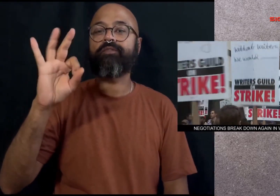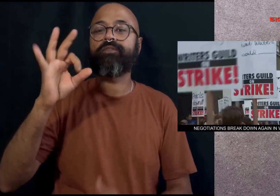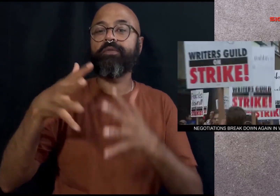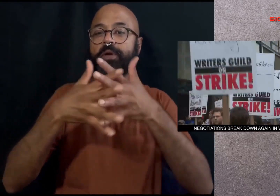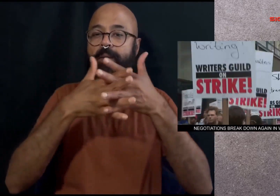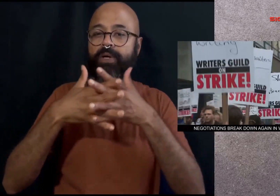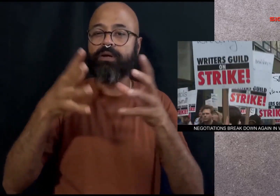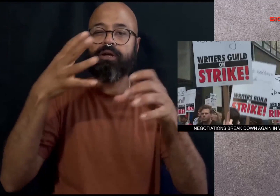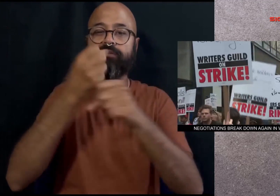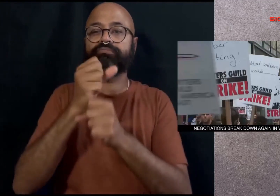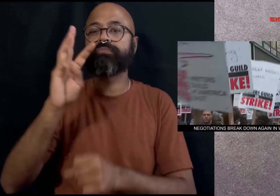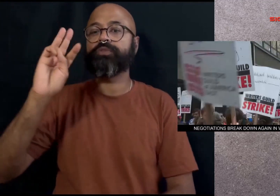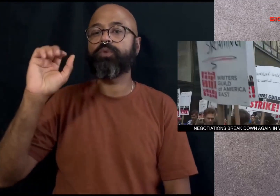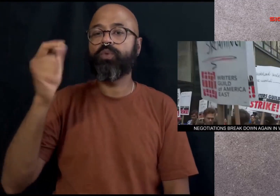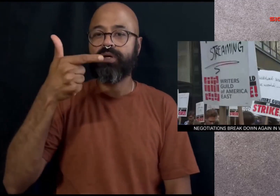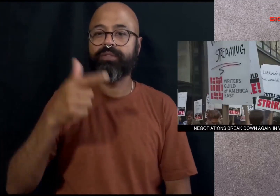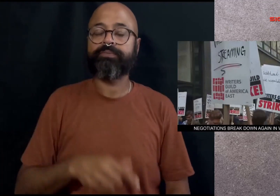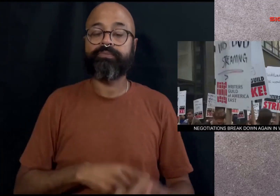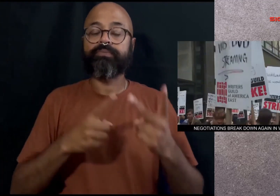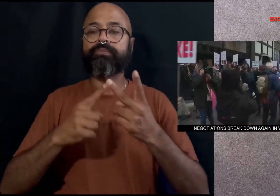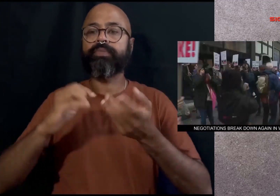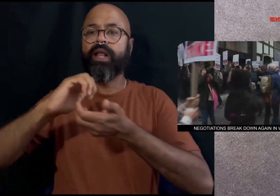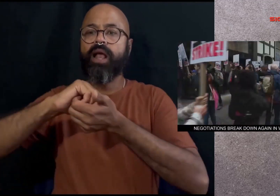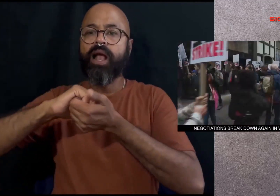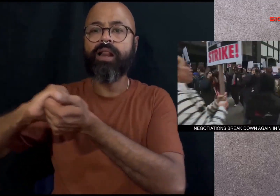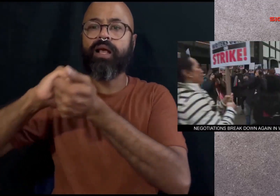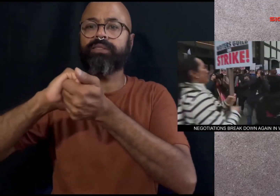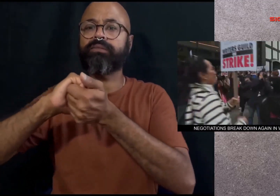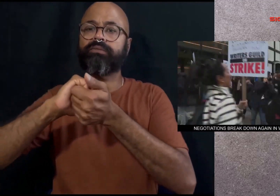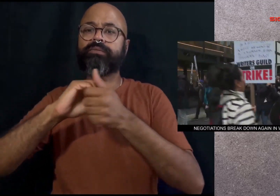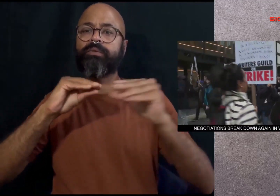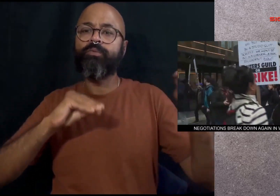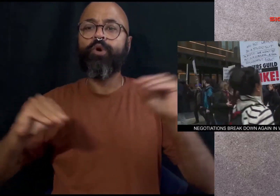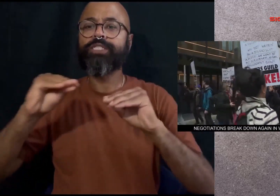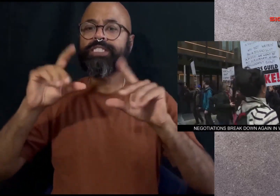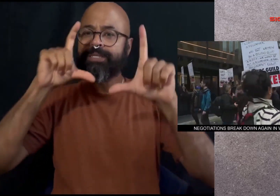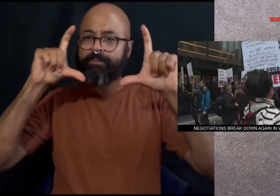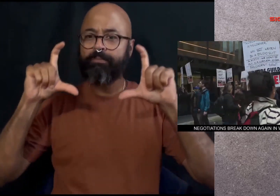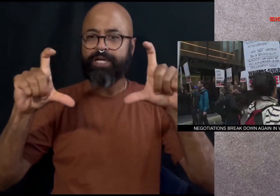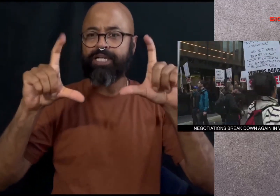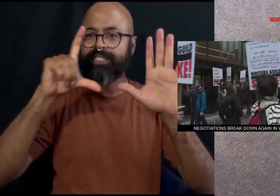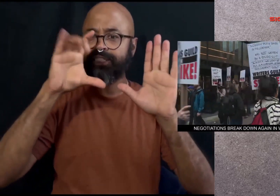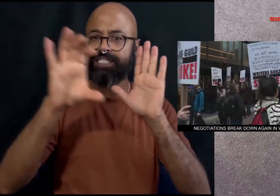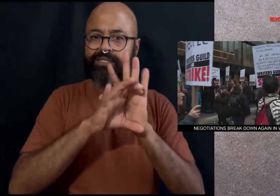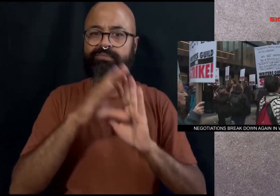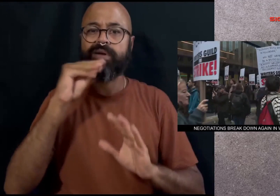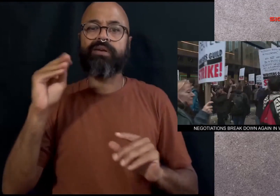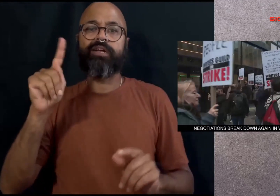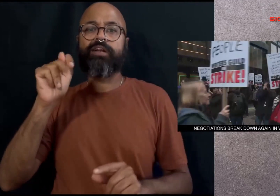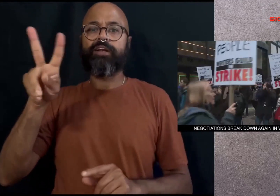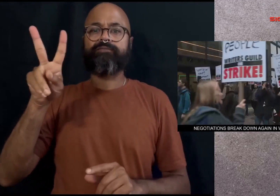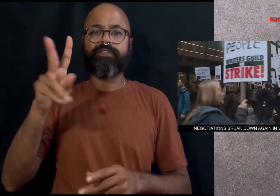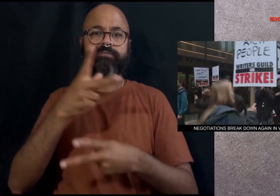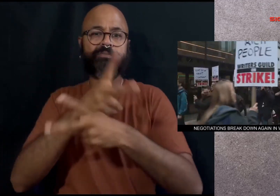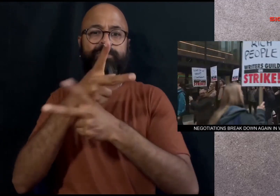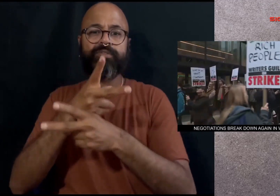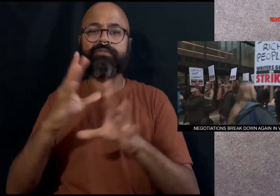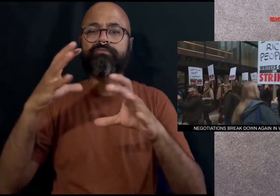Alliance of Motion picture and television producers would result in the end of the three month long writer strike.